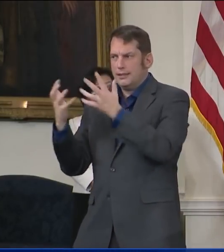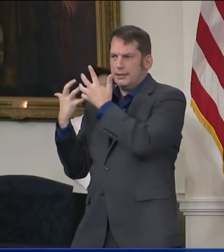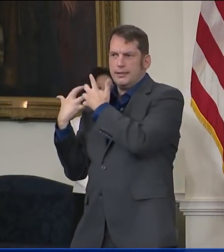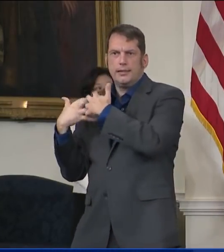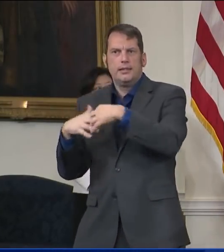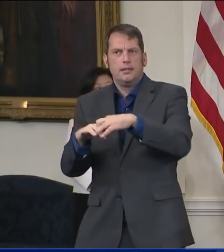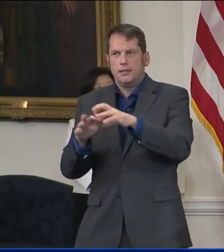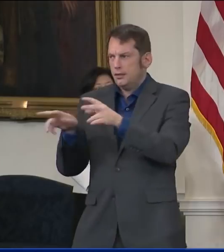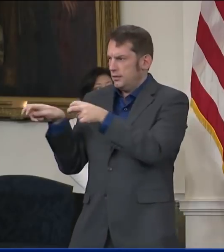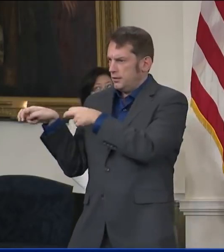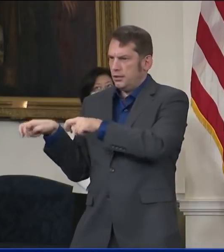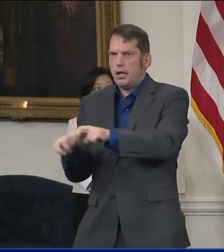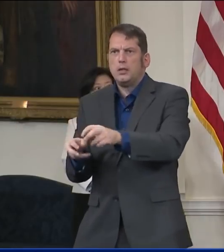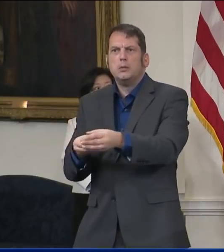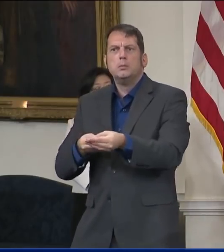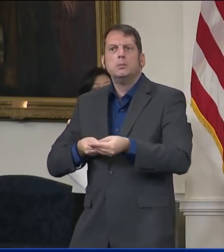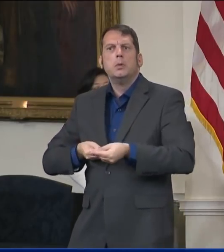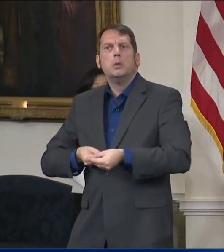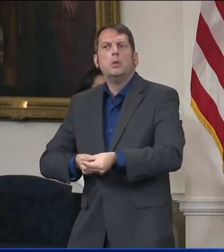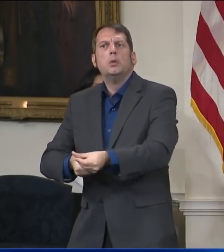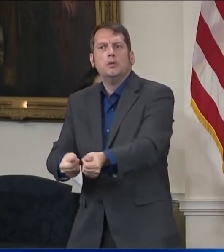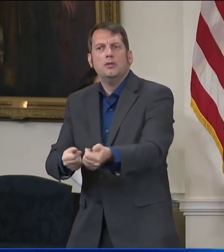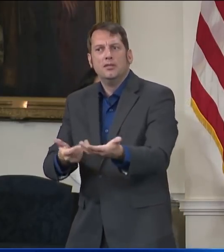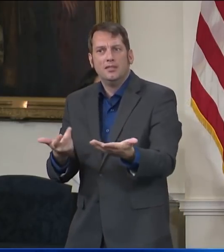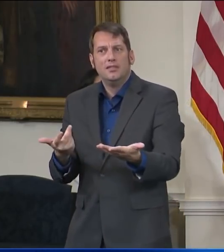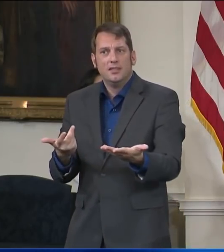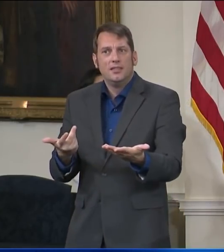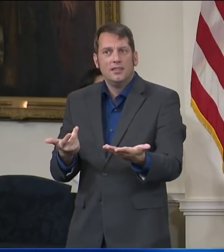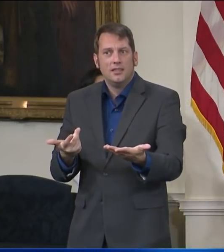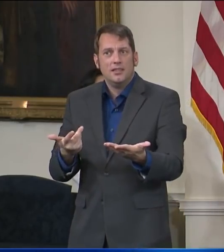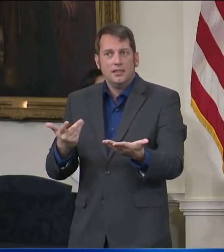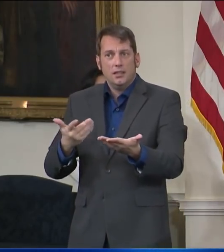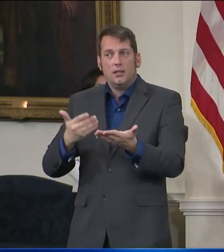I HAVE I’M HOPEFUL THAT WE WILL AND I THINK IT’S GETTING BETTER.